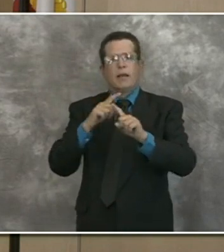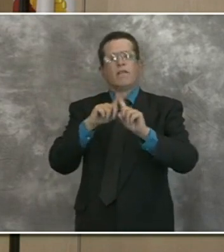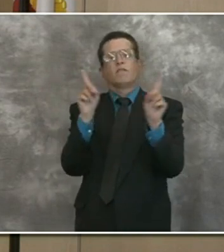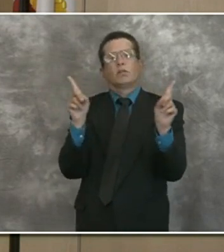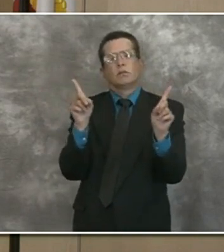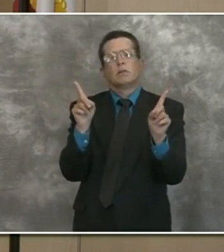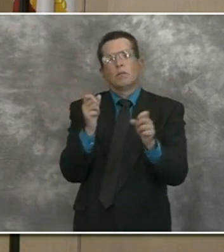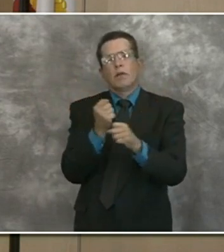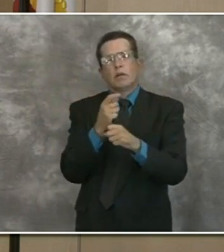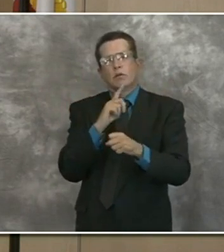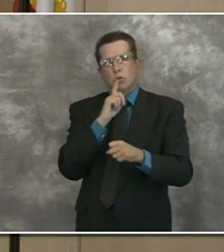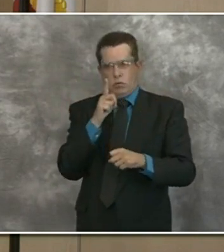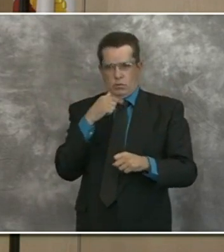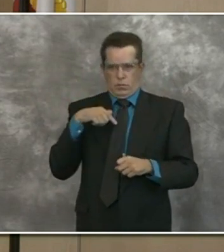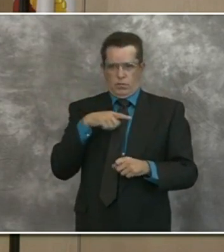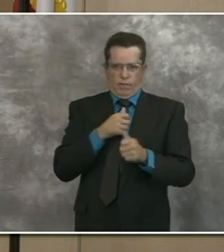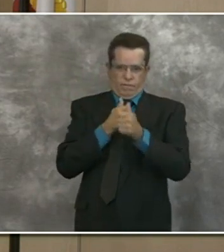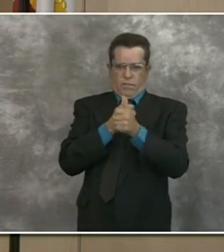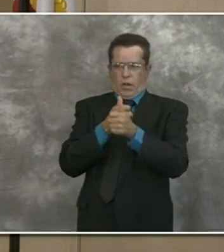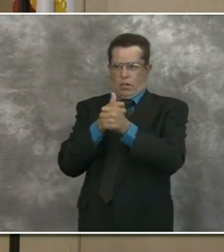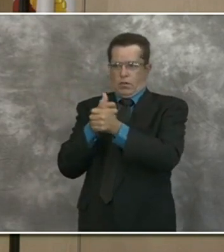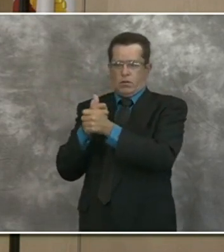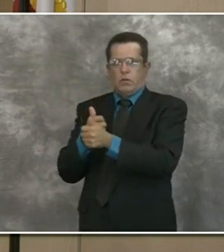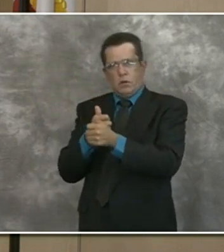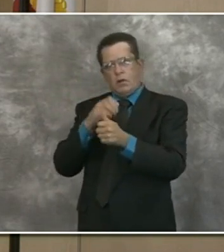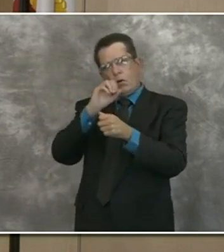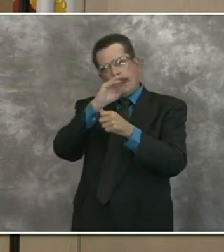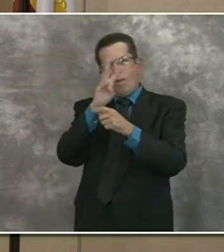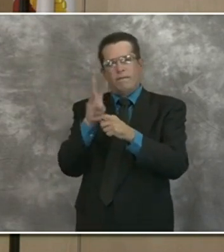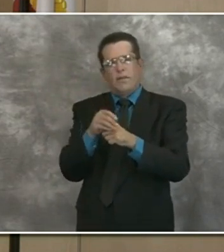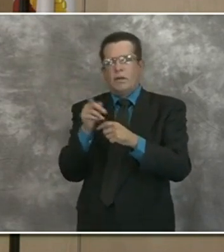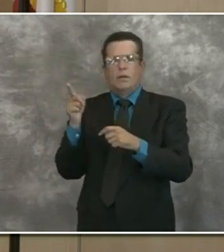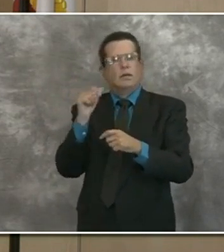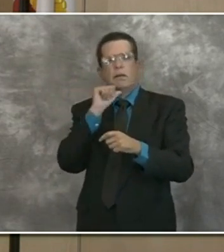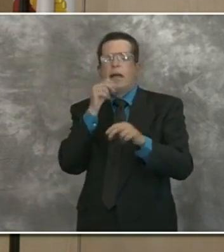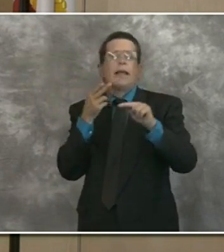AND EACH OF US IS RESPONSIBLE AND HAS A ROLE TO PLAY TO MAKE